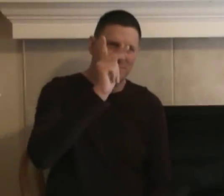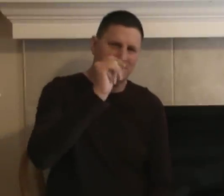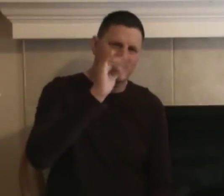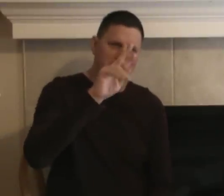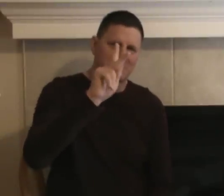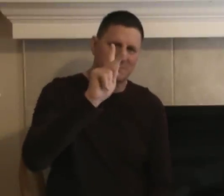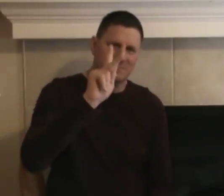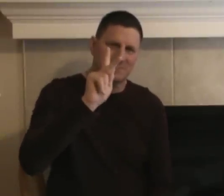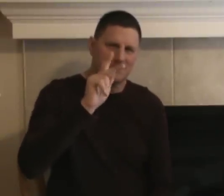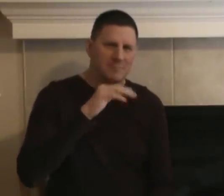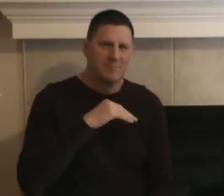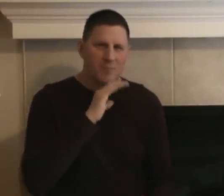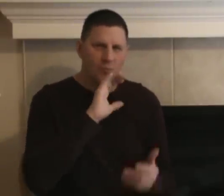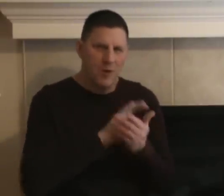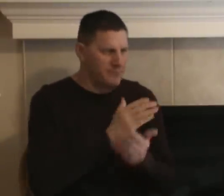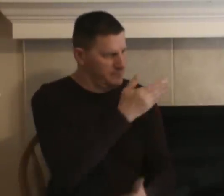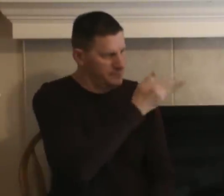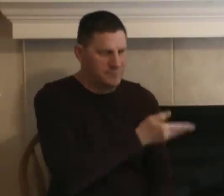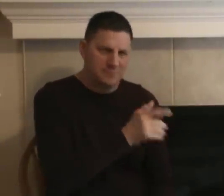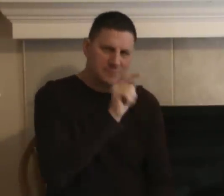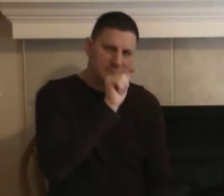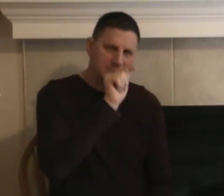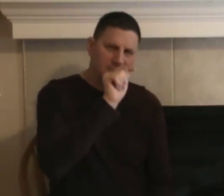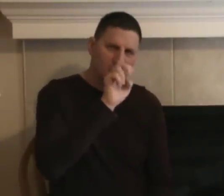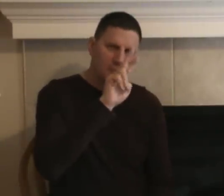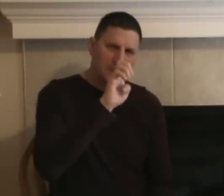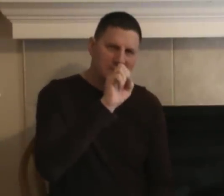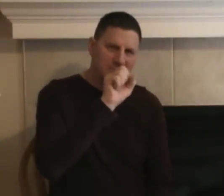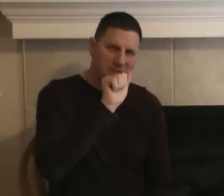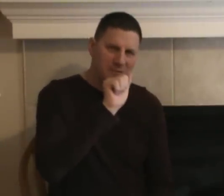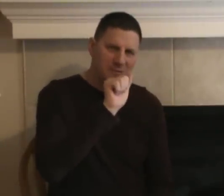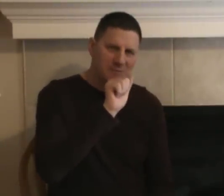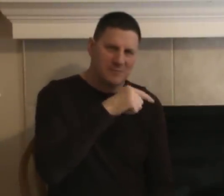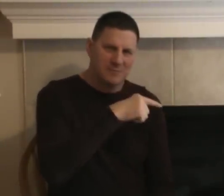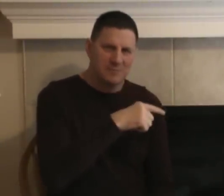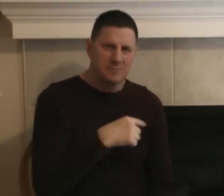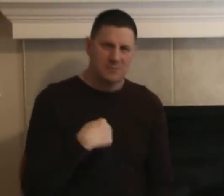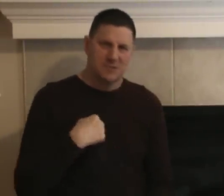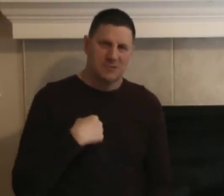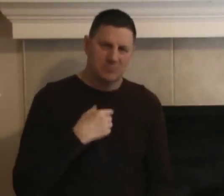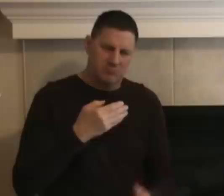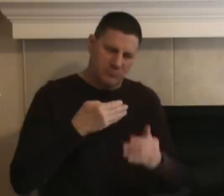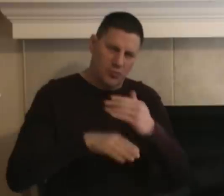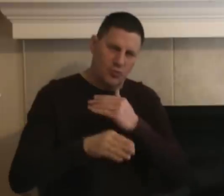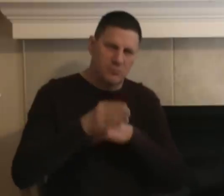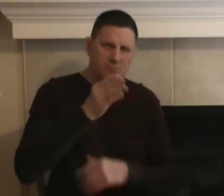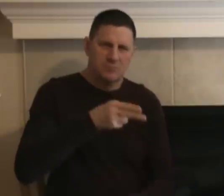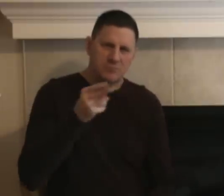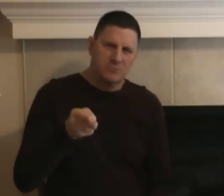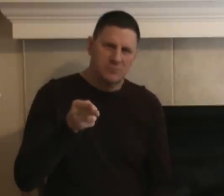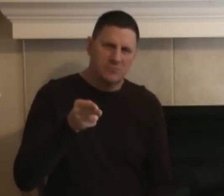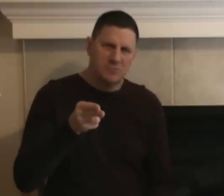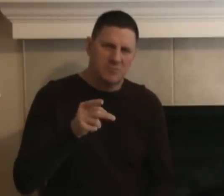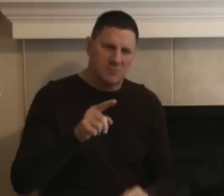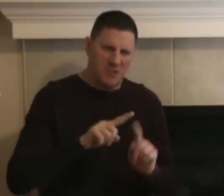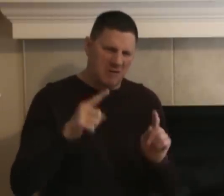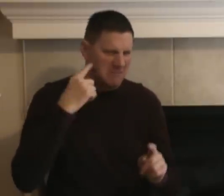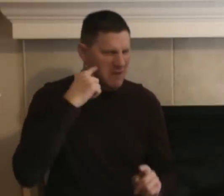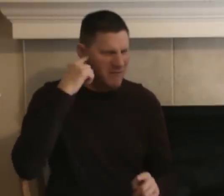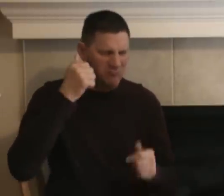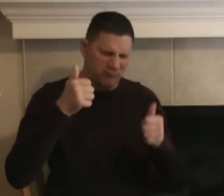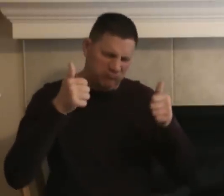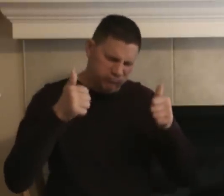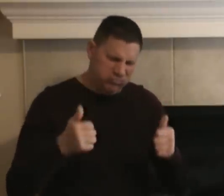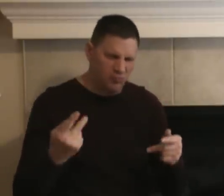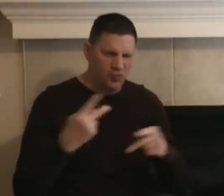Hello, my name is Kirk and this is my wife Teresa. I was born hard of hearing, but now